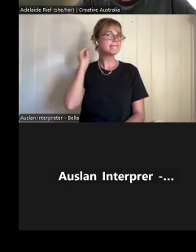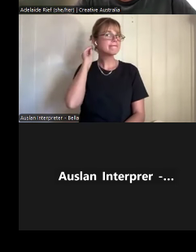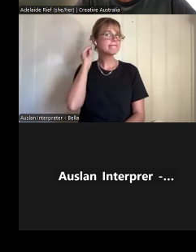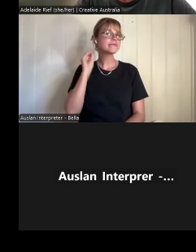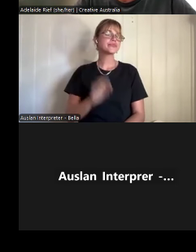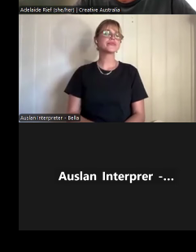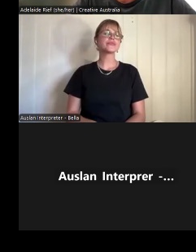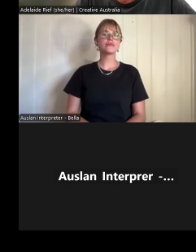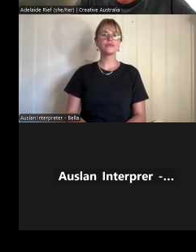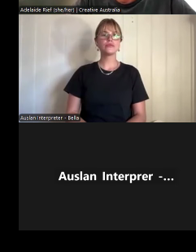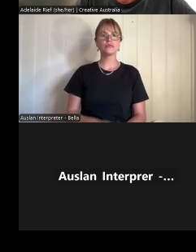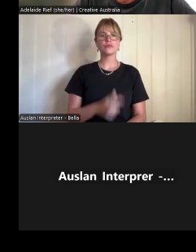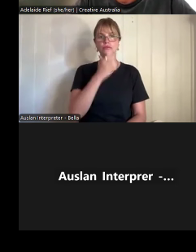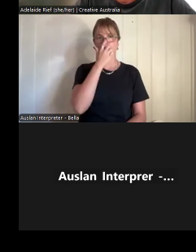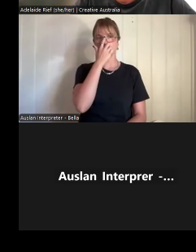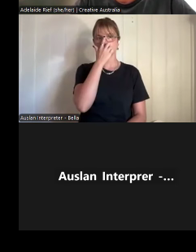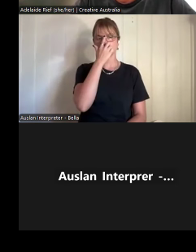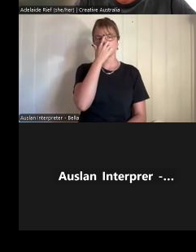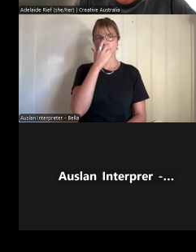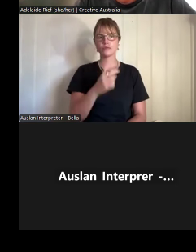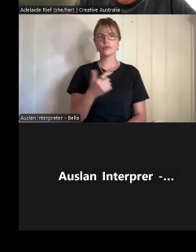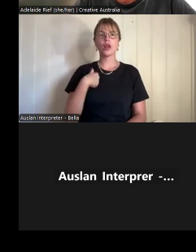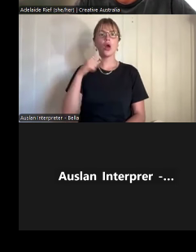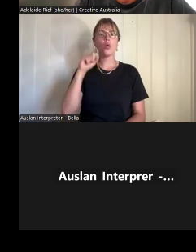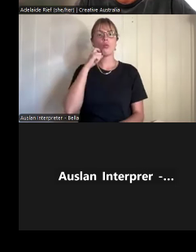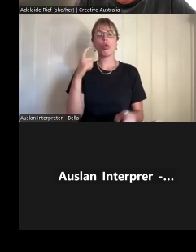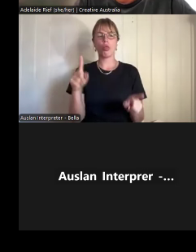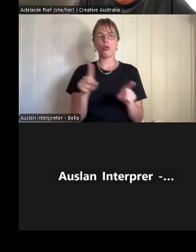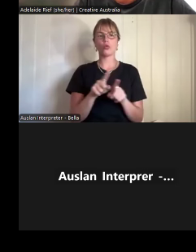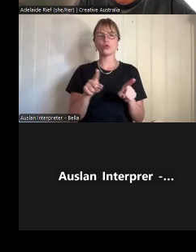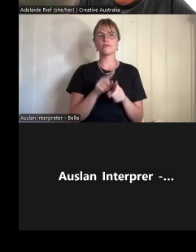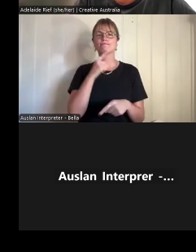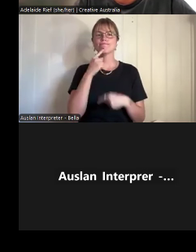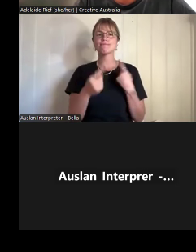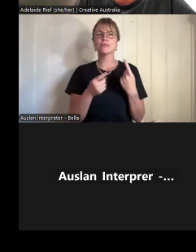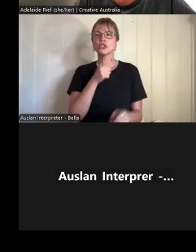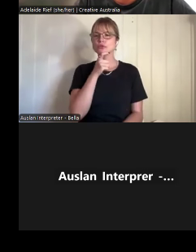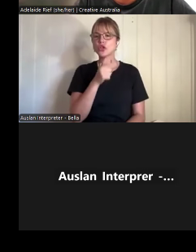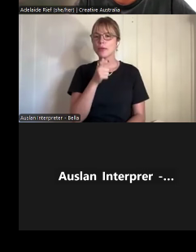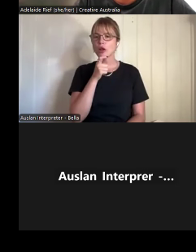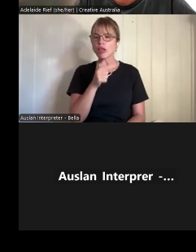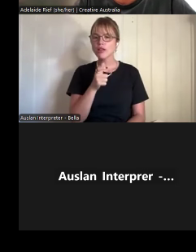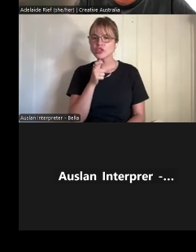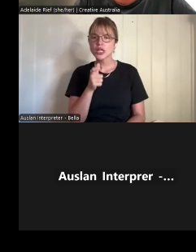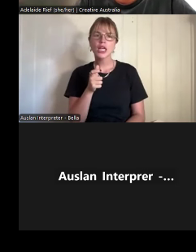to start off by as well is just explaining some terminology. So there are a couple of different